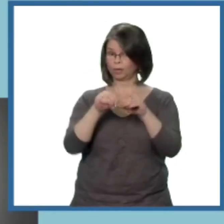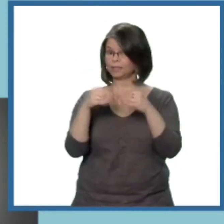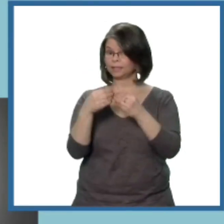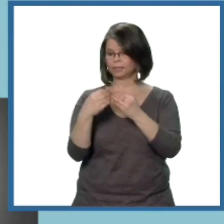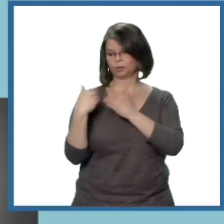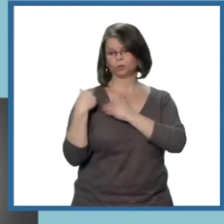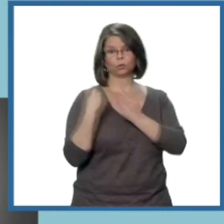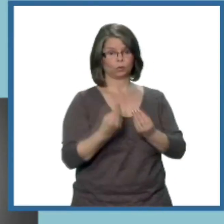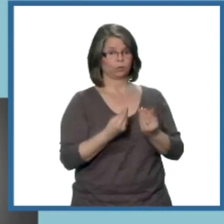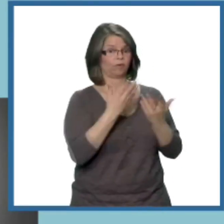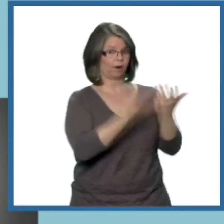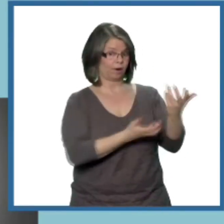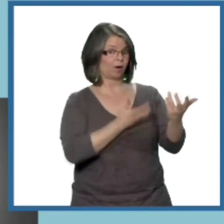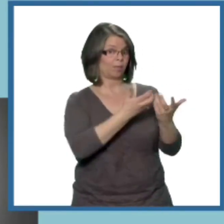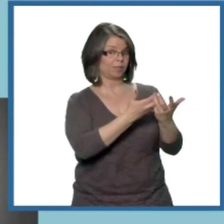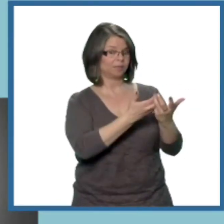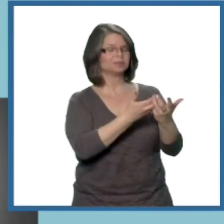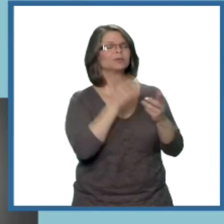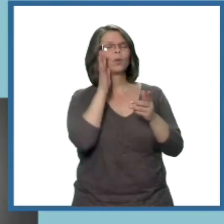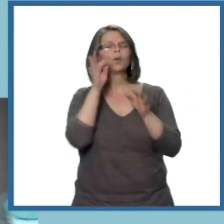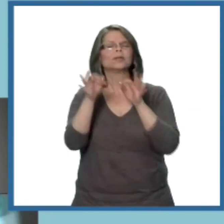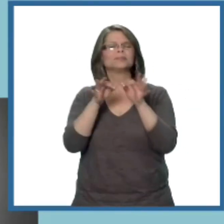and about your organization's duty to accommodate.